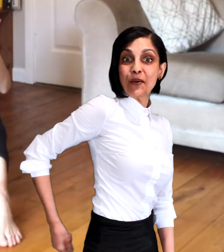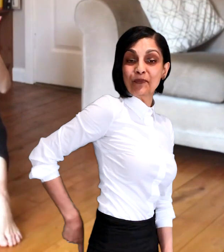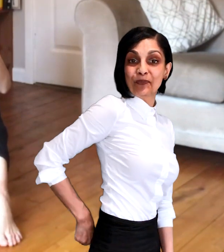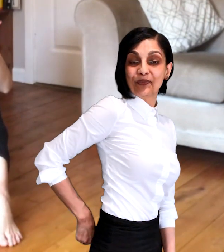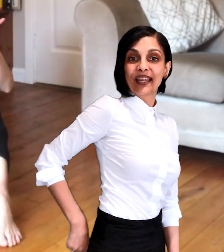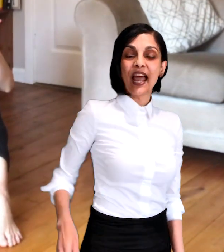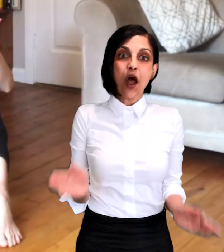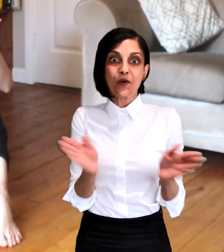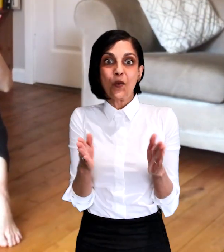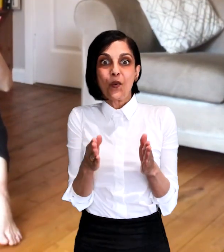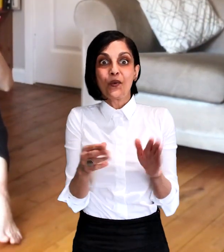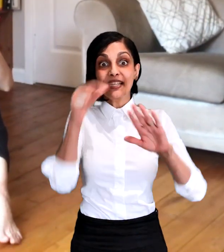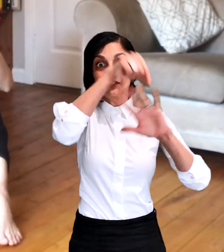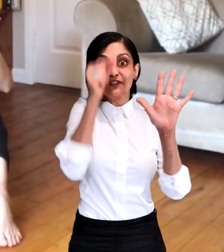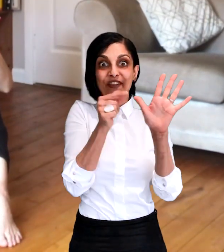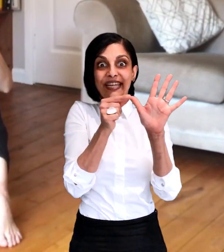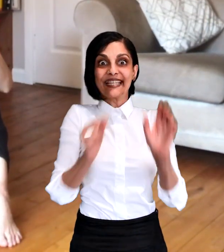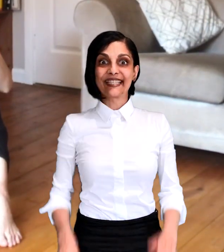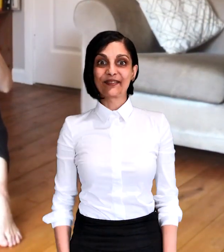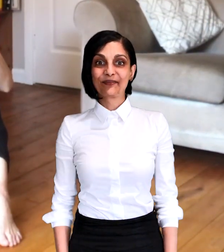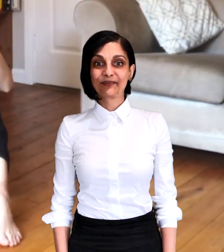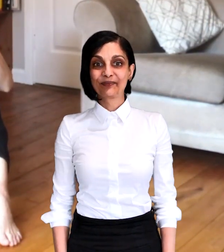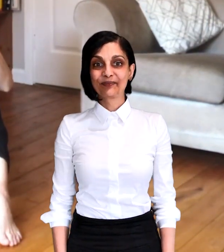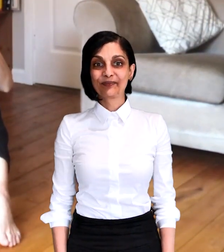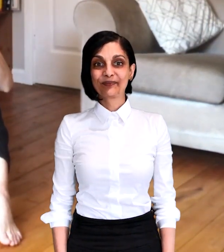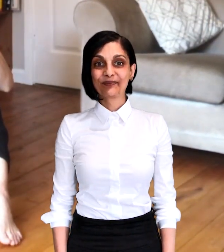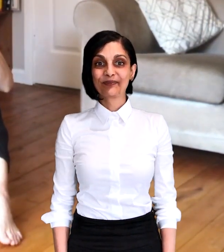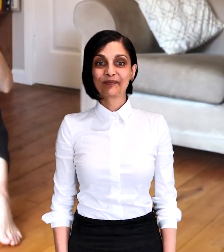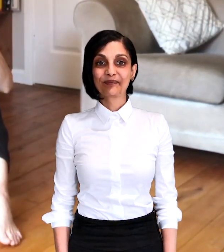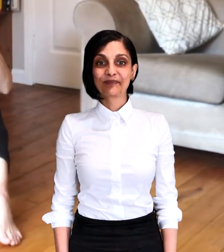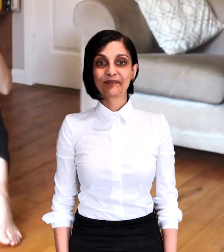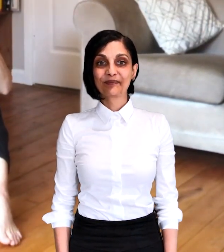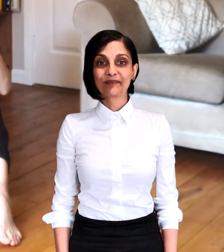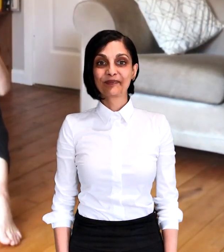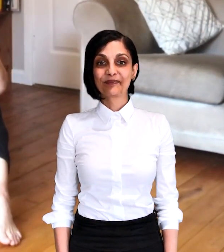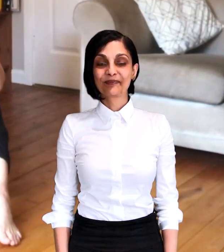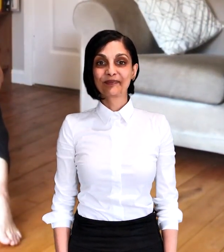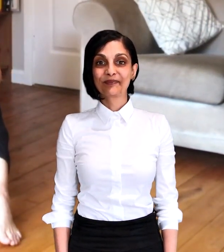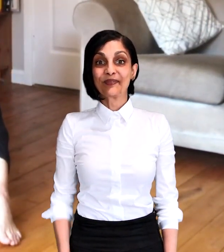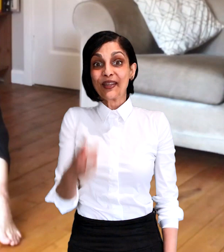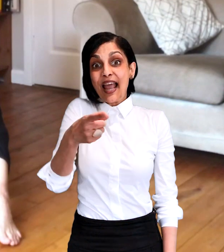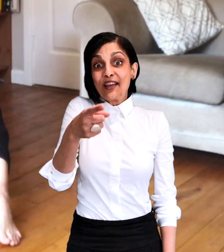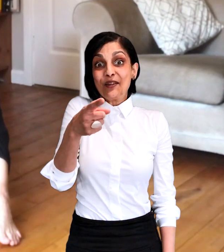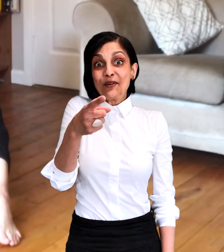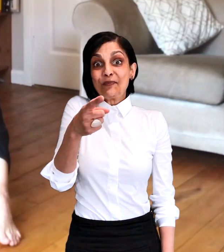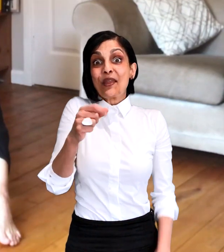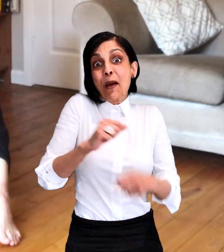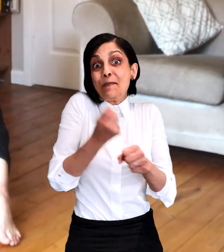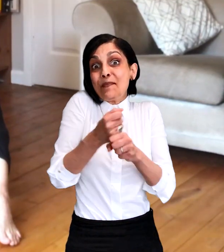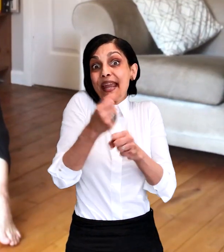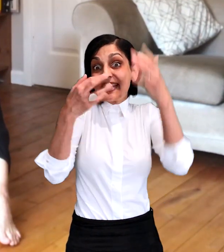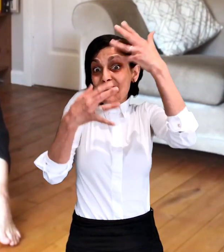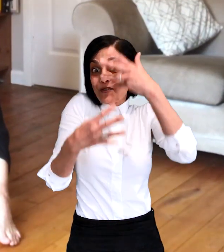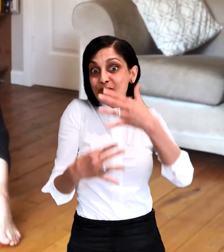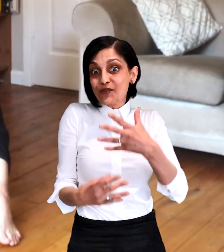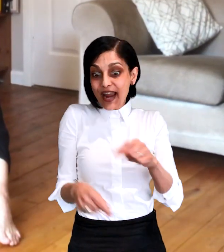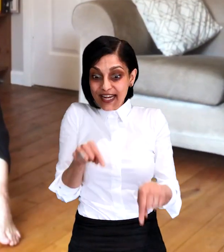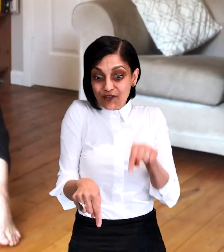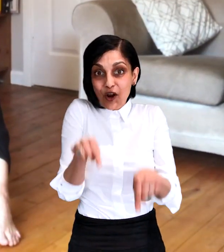wiggle your fingers, for me. And then lets see if you can lightly make little rain drops